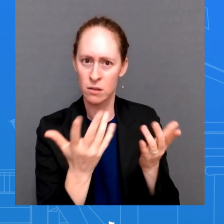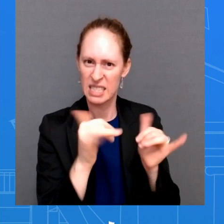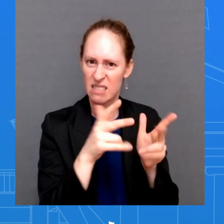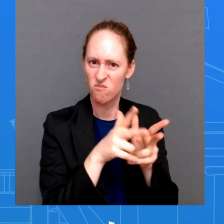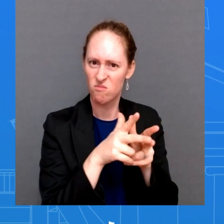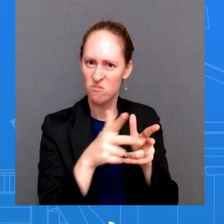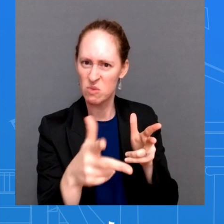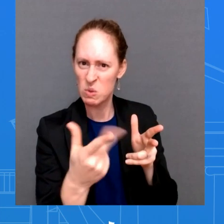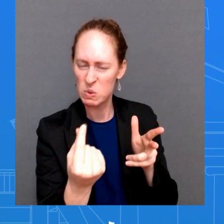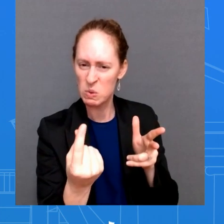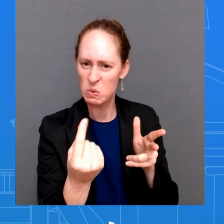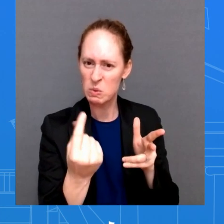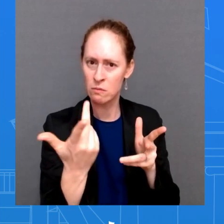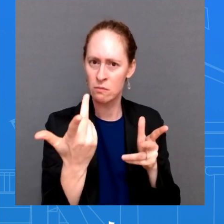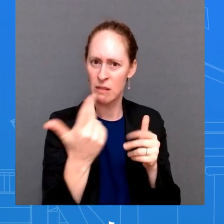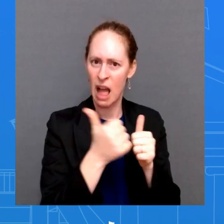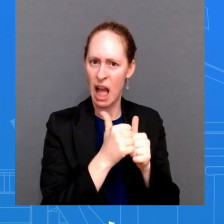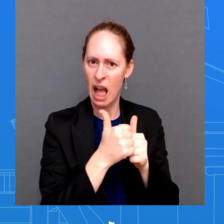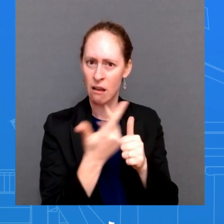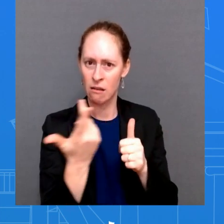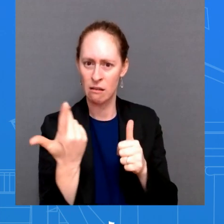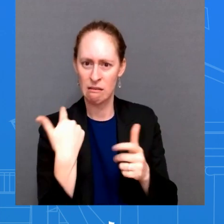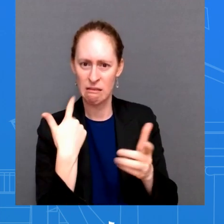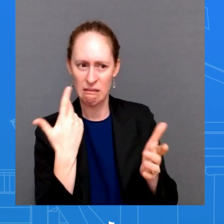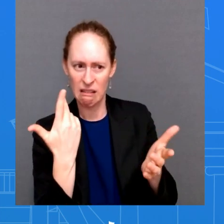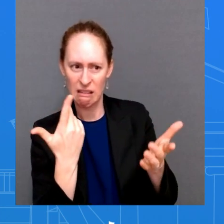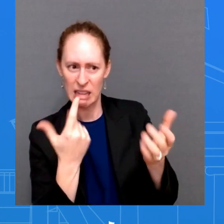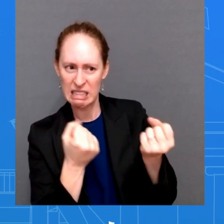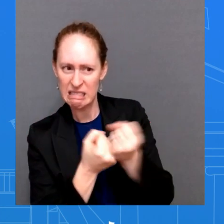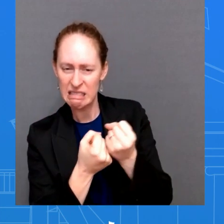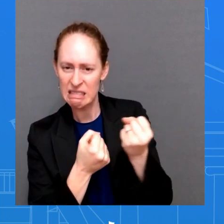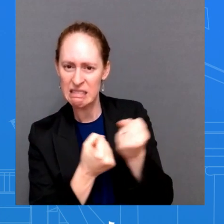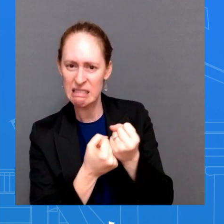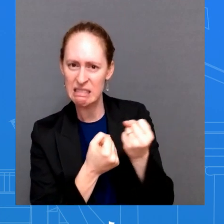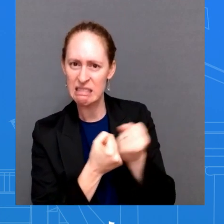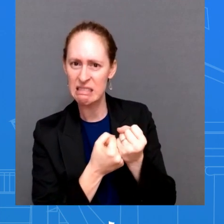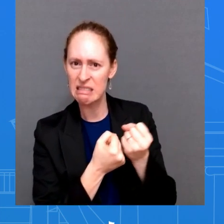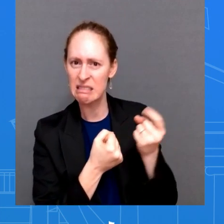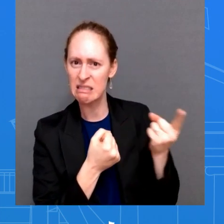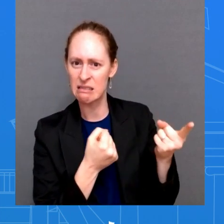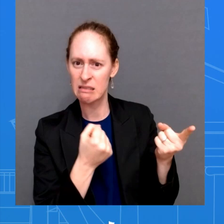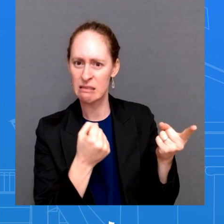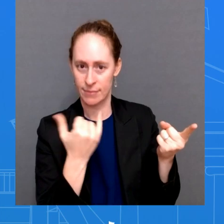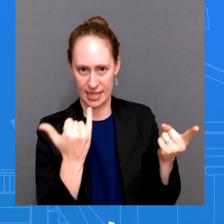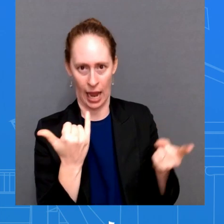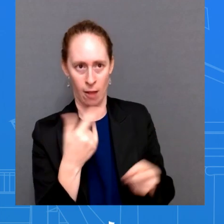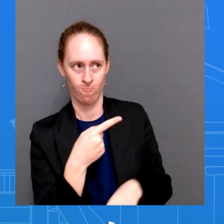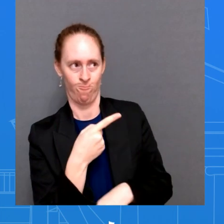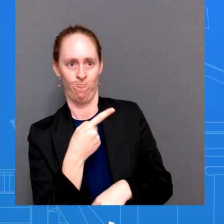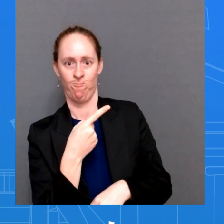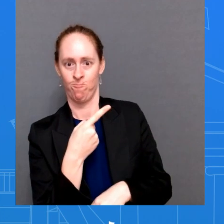The Press: Thank you. Ms. Jean-Pierre: Go ahead. Go ahead, Peter. The Press: Thanks, Karine. How come Republicans seem more jazzed about